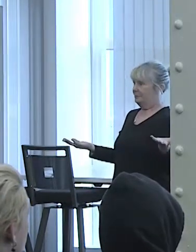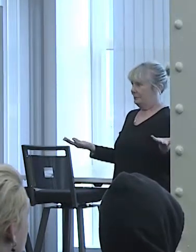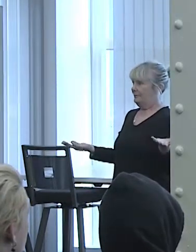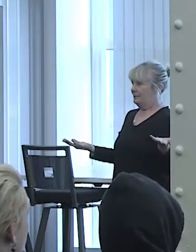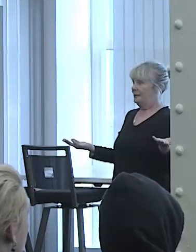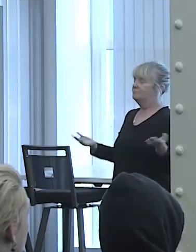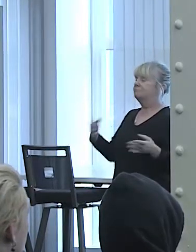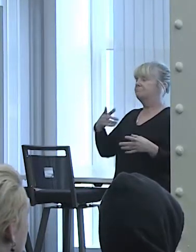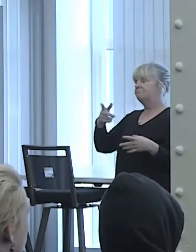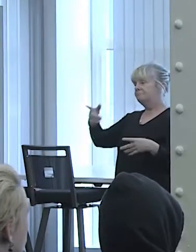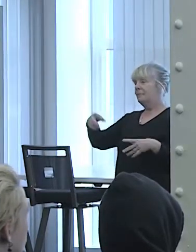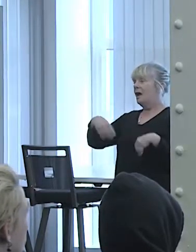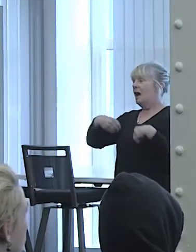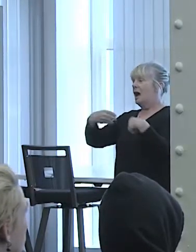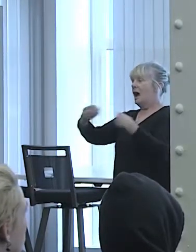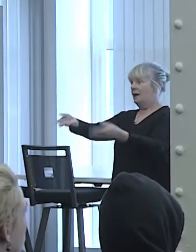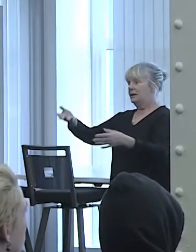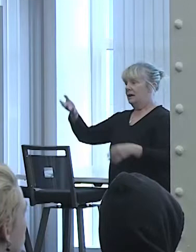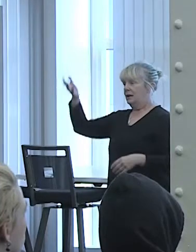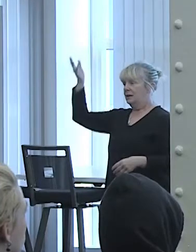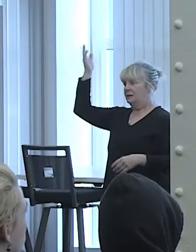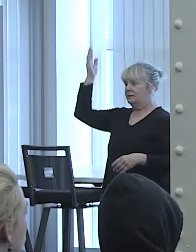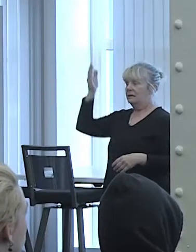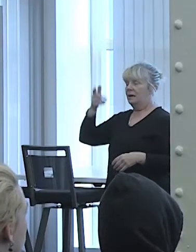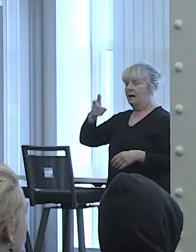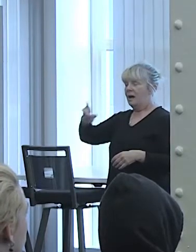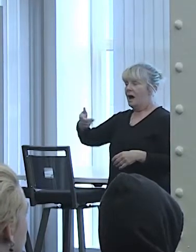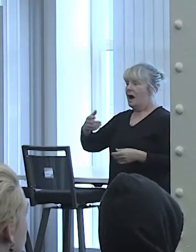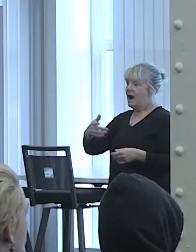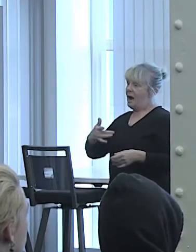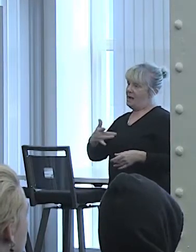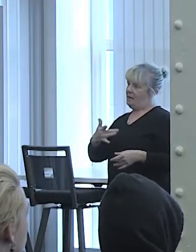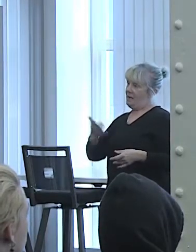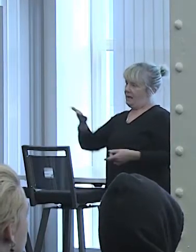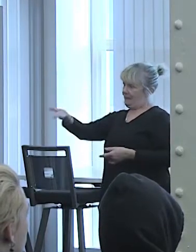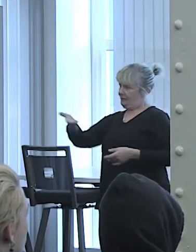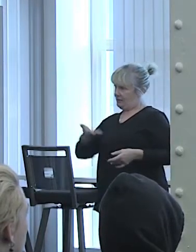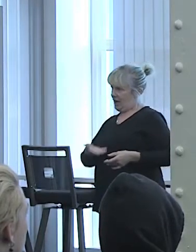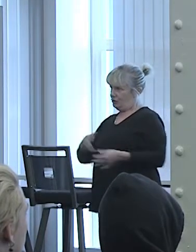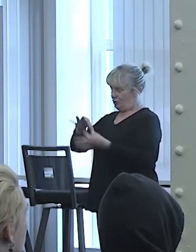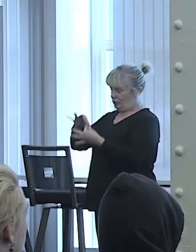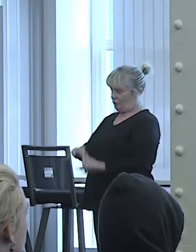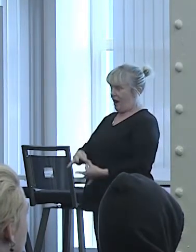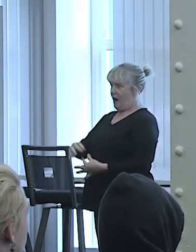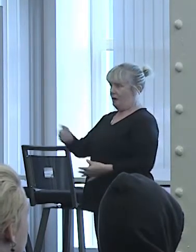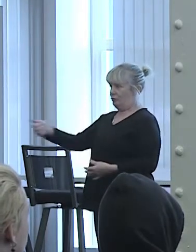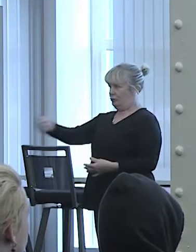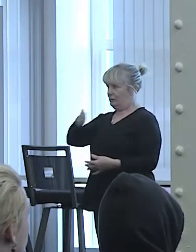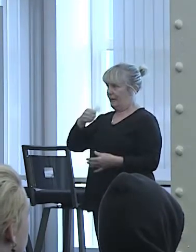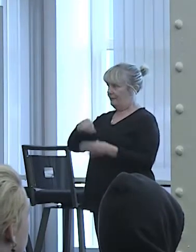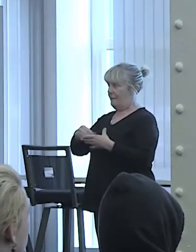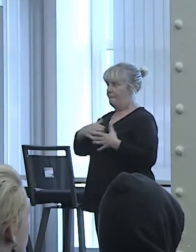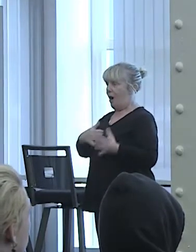I give an invocation and an invitation to ground ourselves in our bodily experiences because where I came from there's a practice